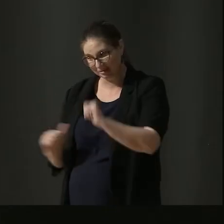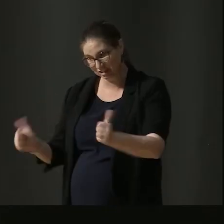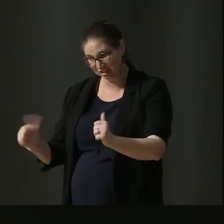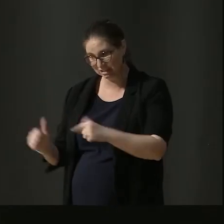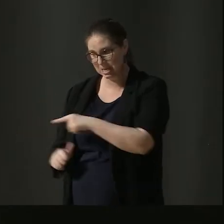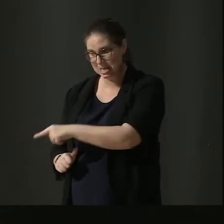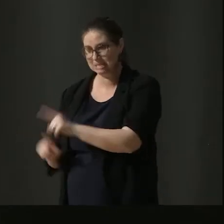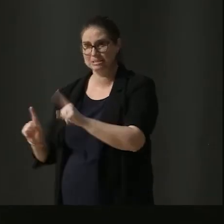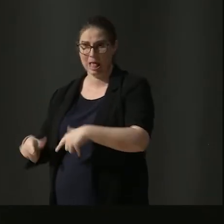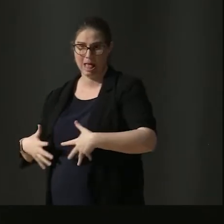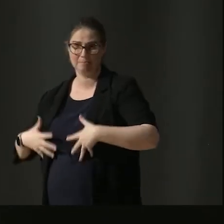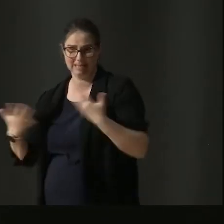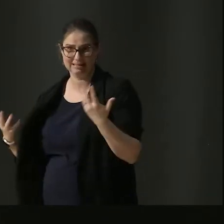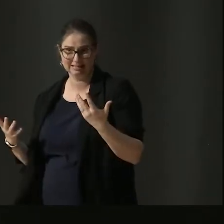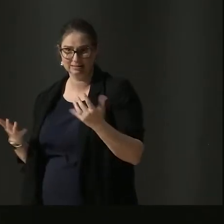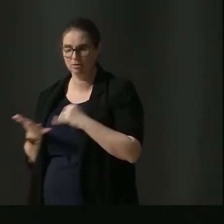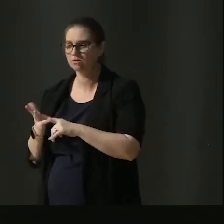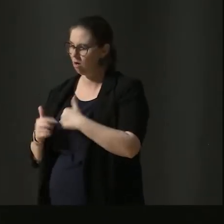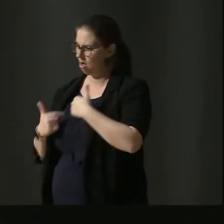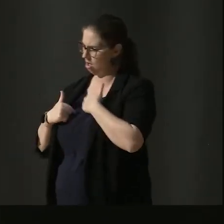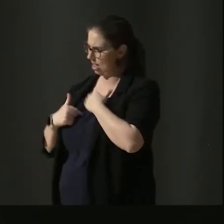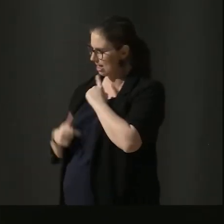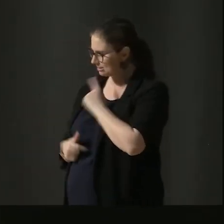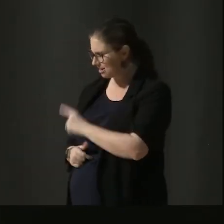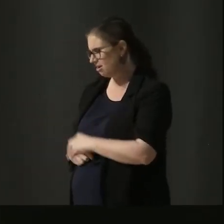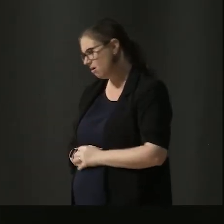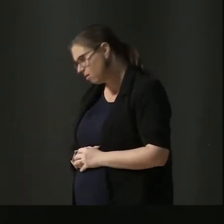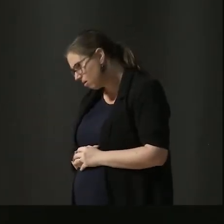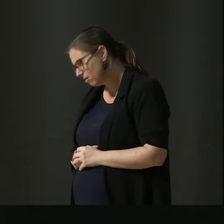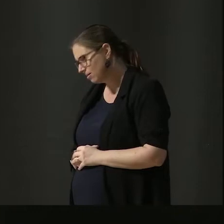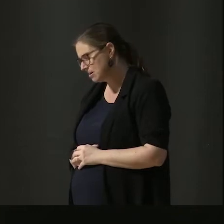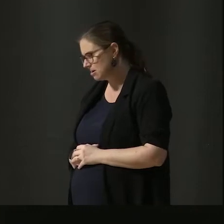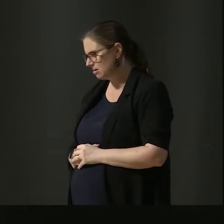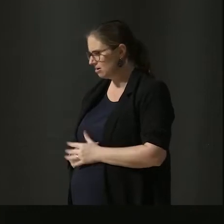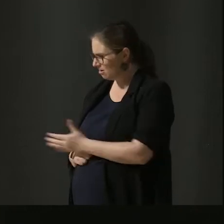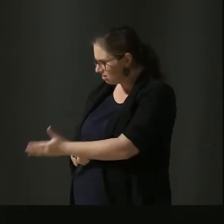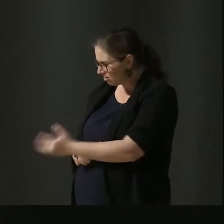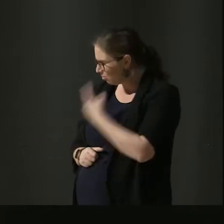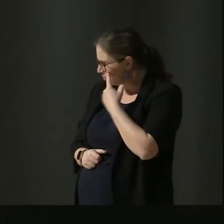So I named his feelings. Oh, you look sad.